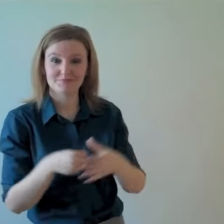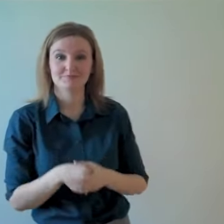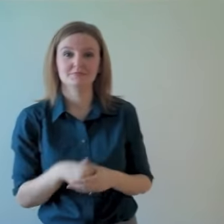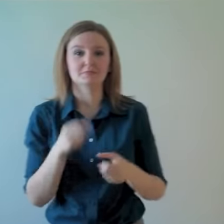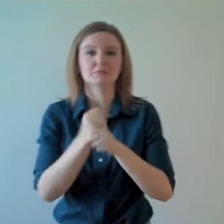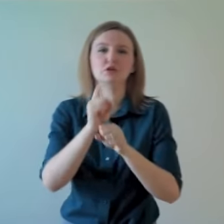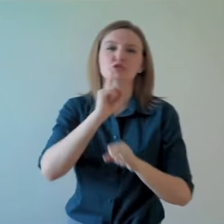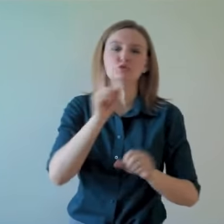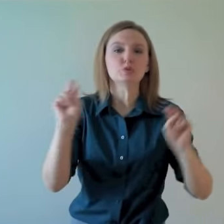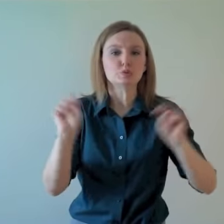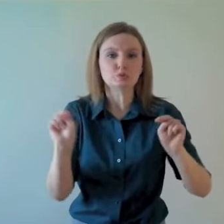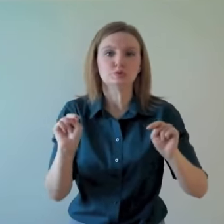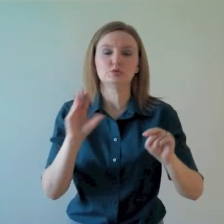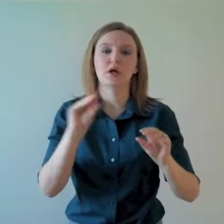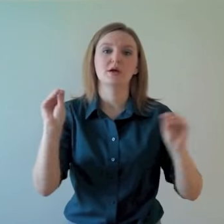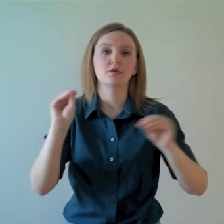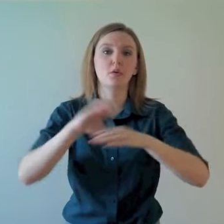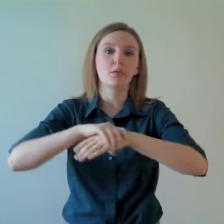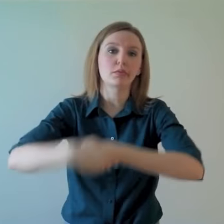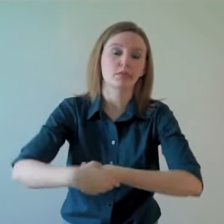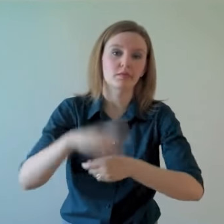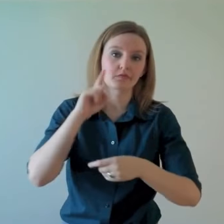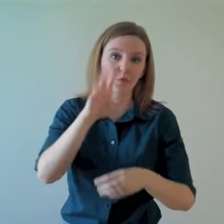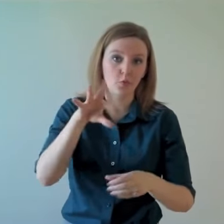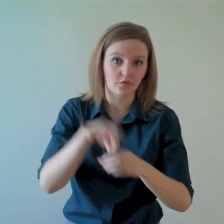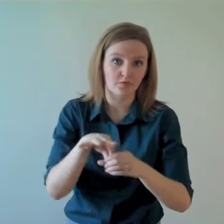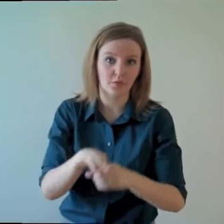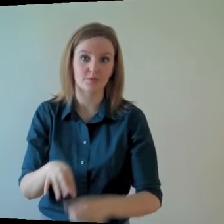The reason for this is to prevent voter fraud or vote suppression.